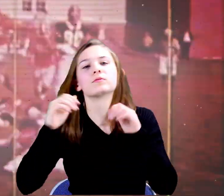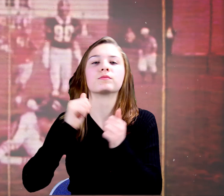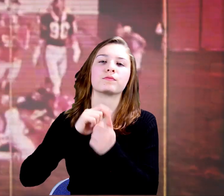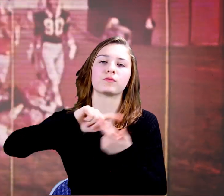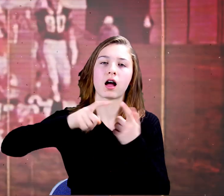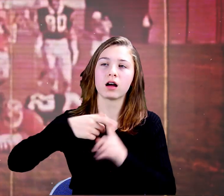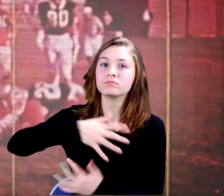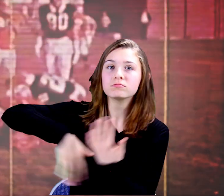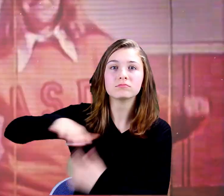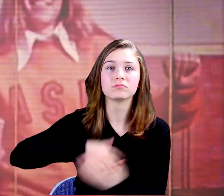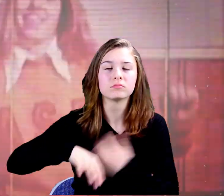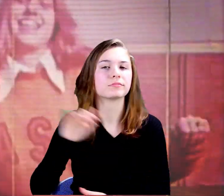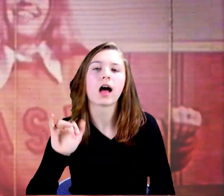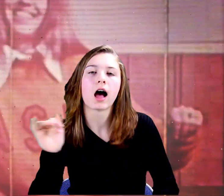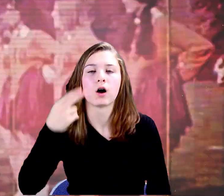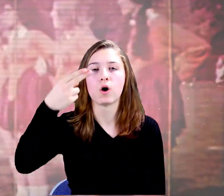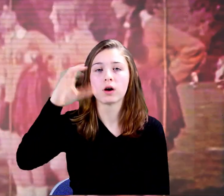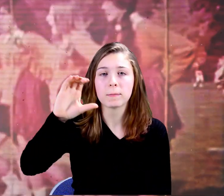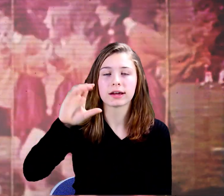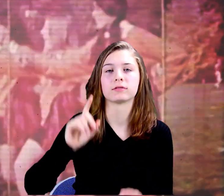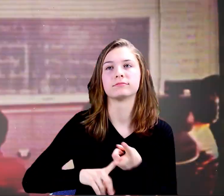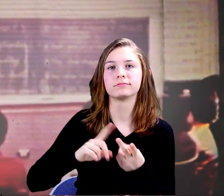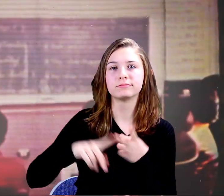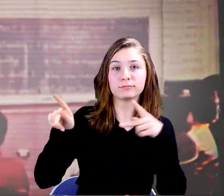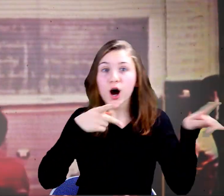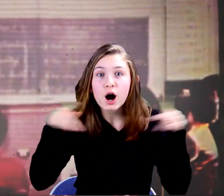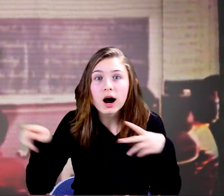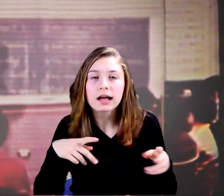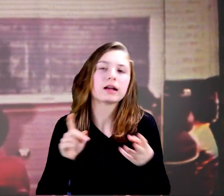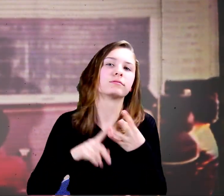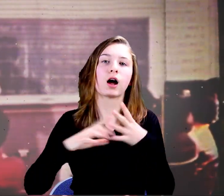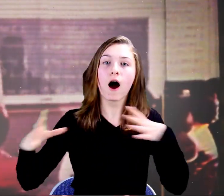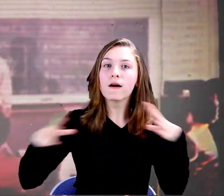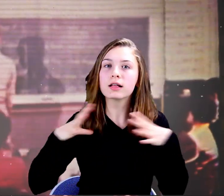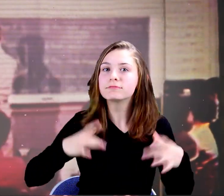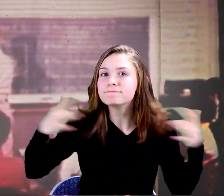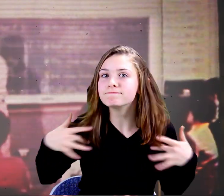from friends at gatherings like homecoming and holiday weekends.